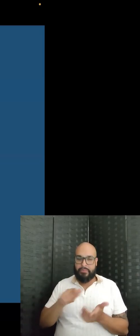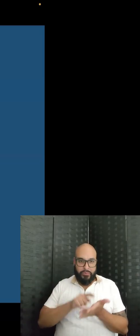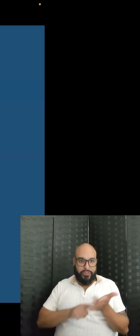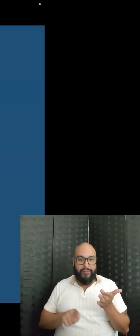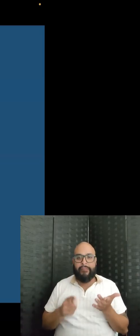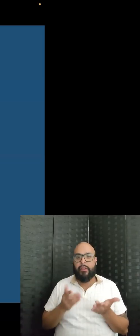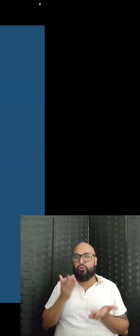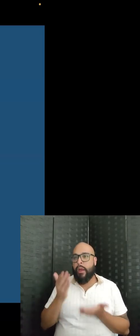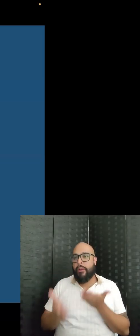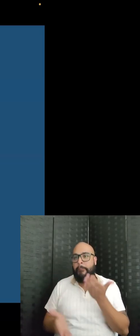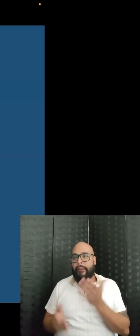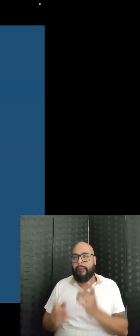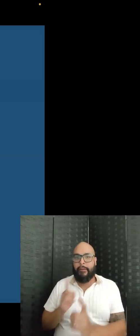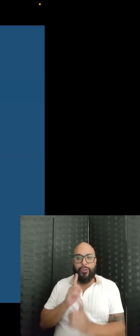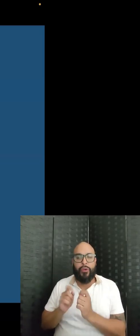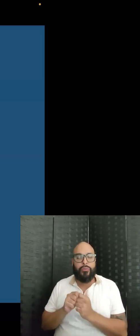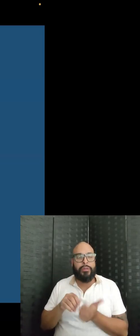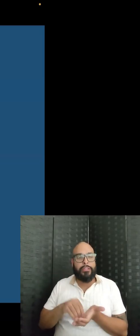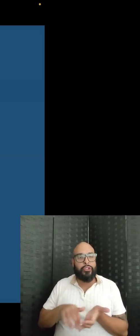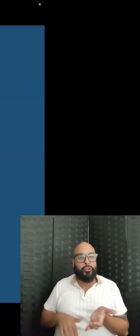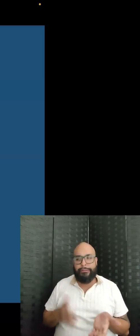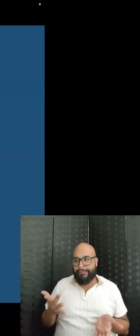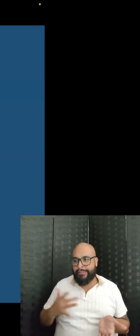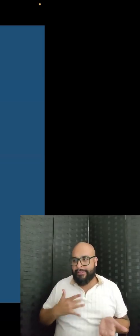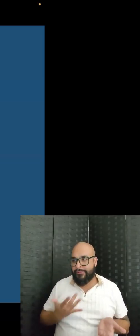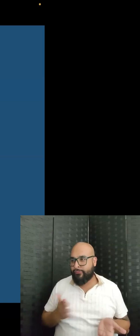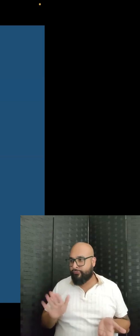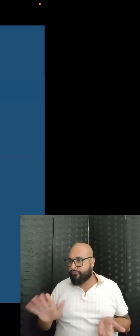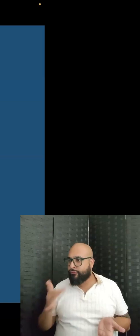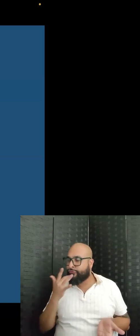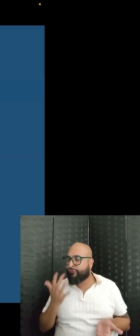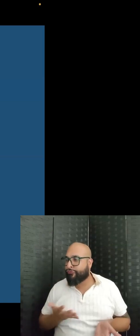And we want to test in the way that they're used to operating.